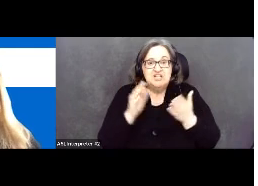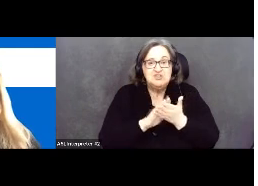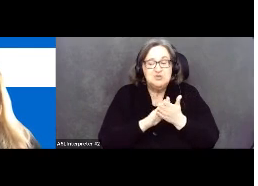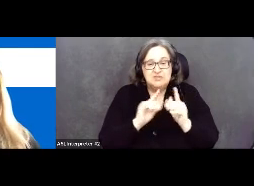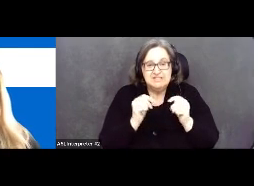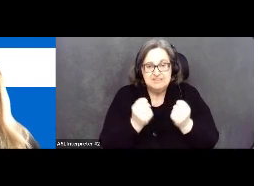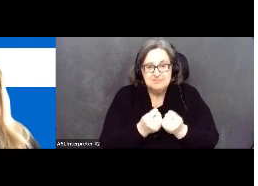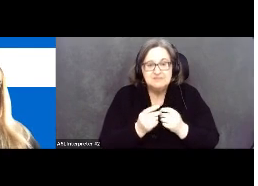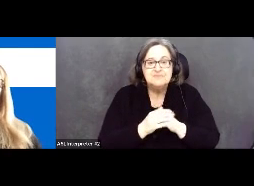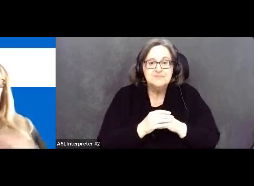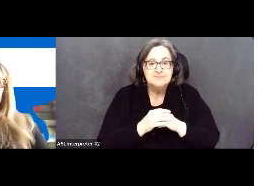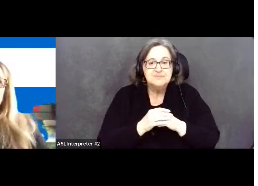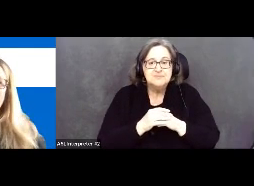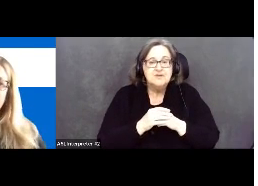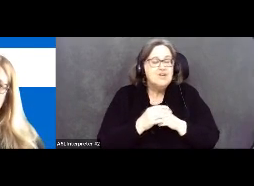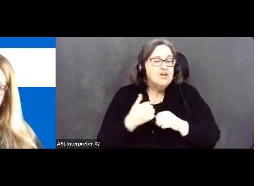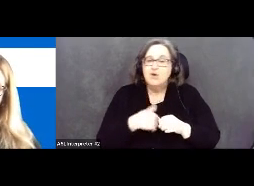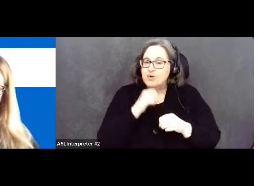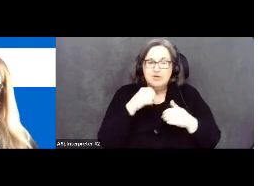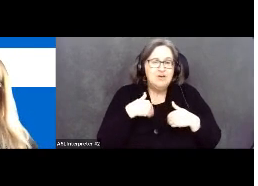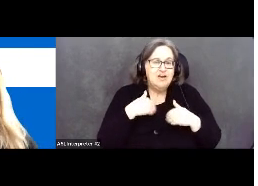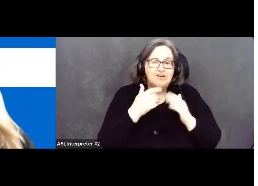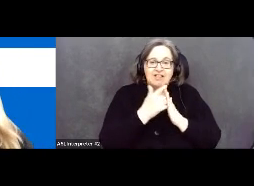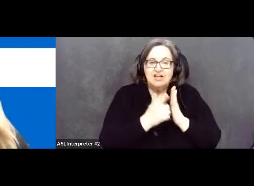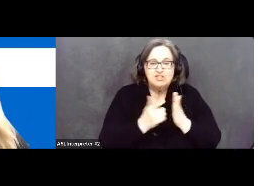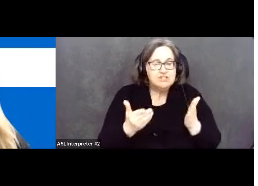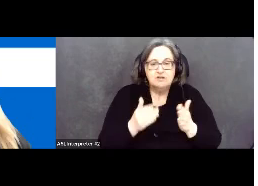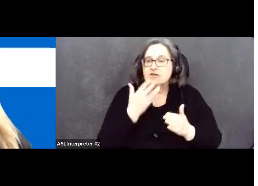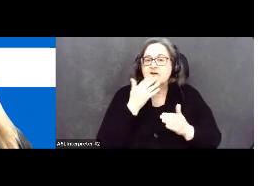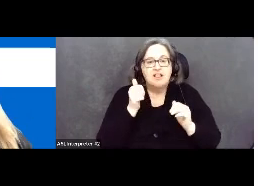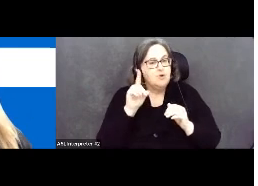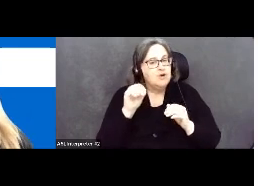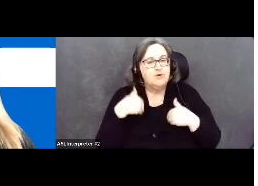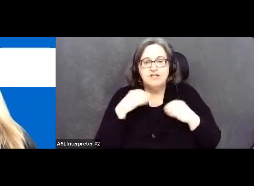So we don't have legislation here. Colorado doesn't have legislation for return to learn